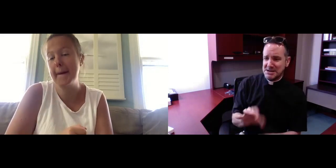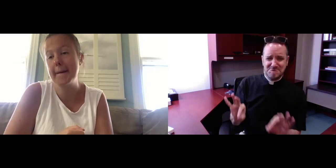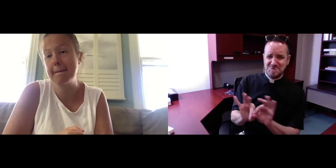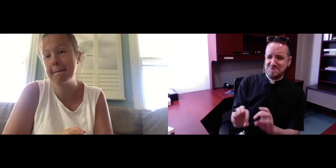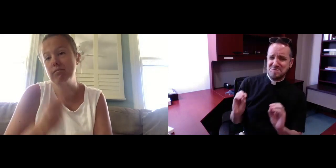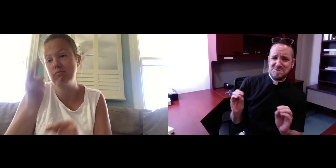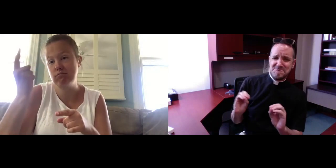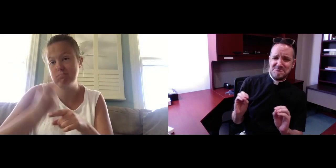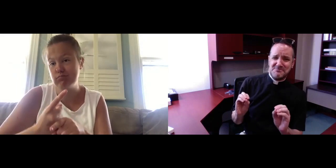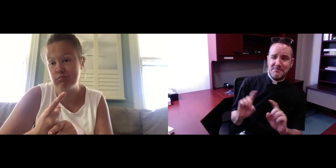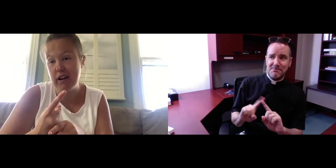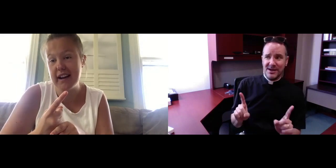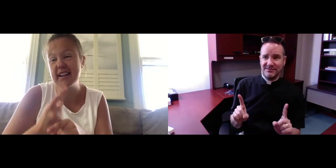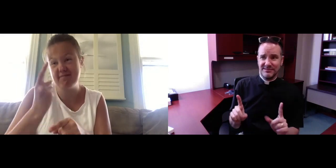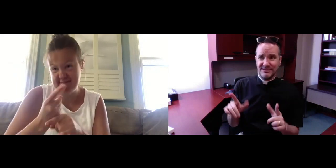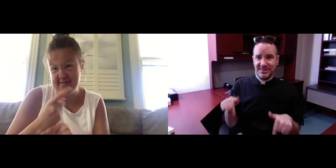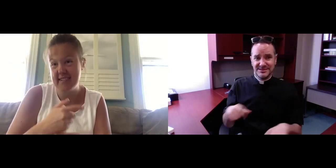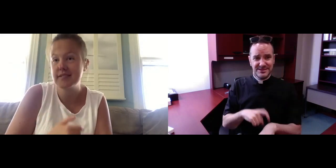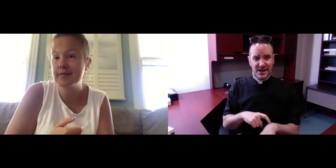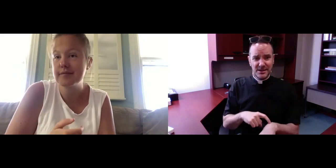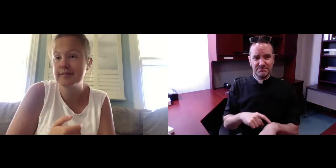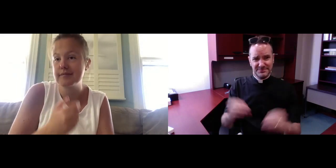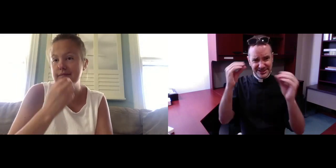don't realize that's an important thing, having their basic needs met.